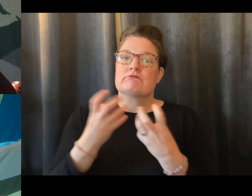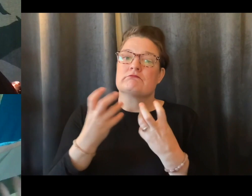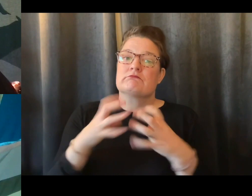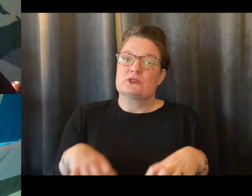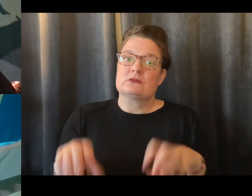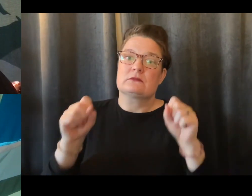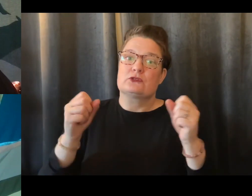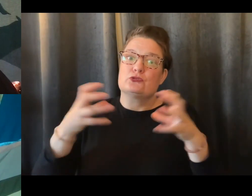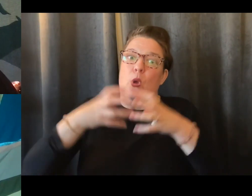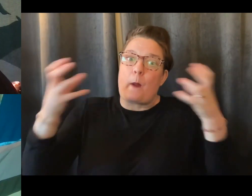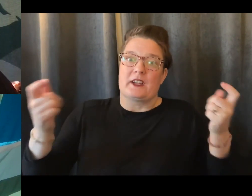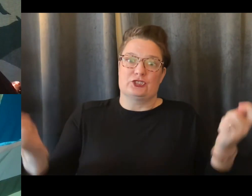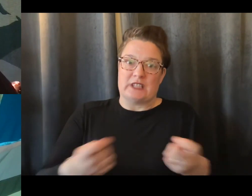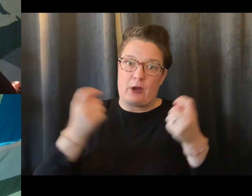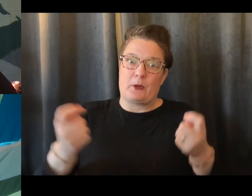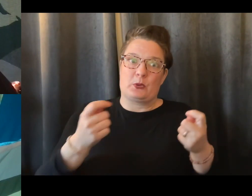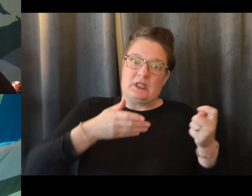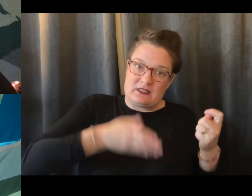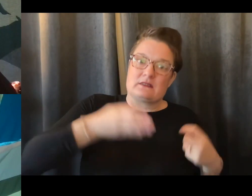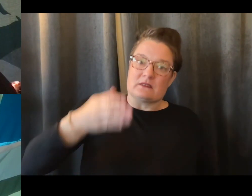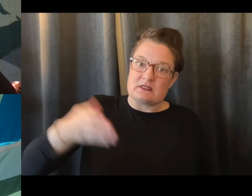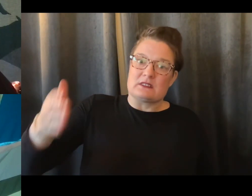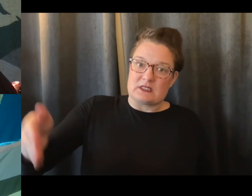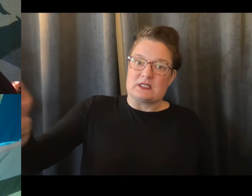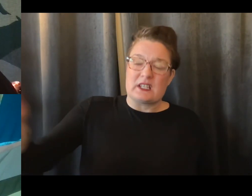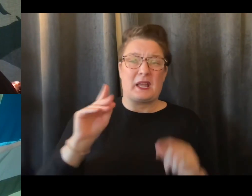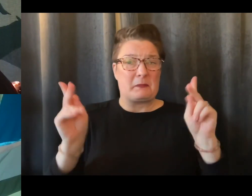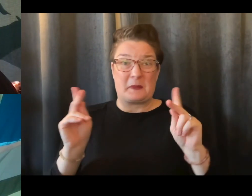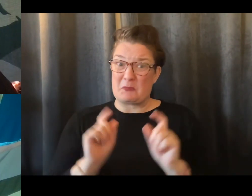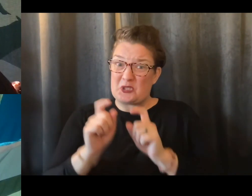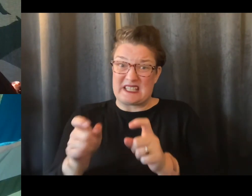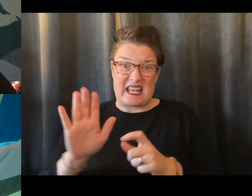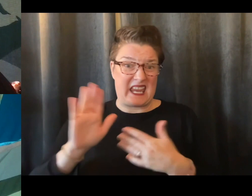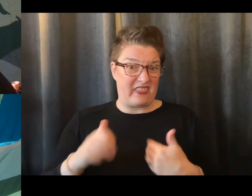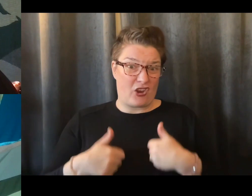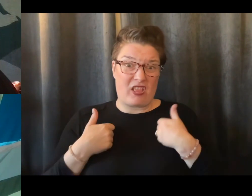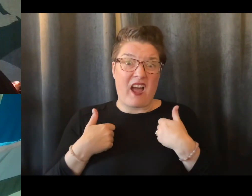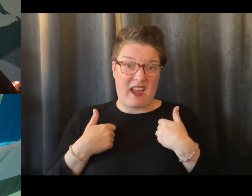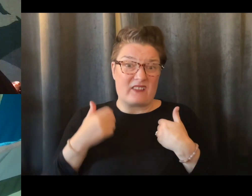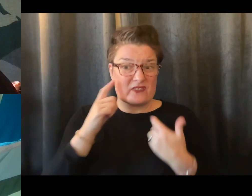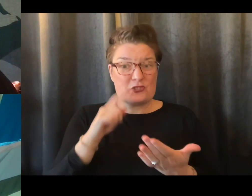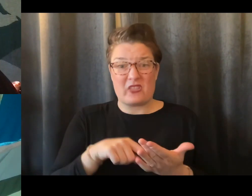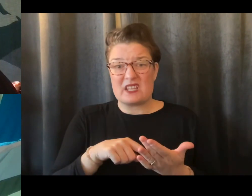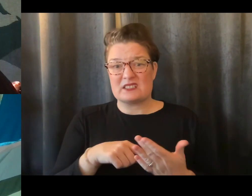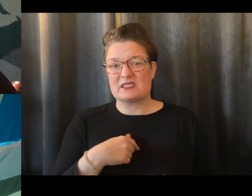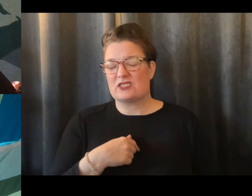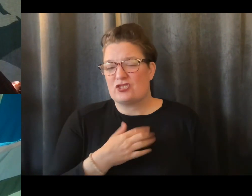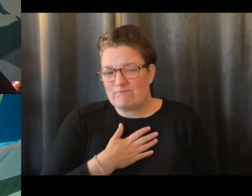dedicating their lives to this, and I, I just, I feel very grateful to them Nomy: Yeah.